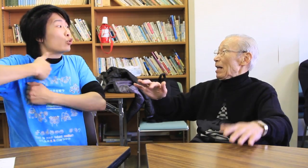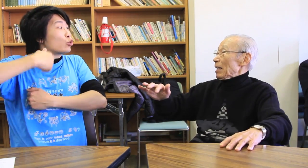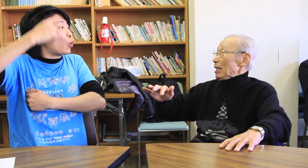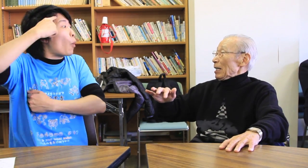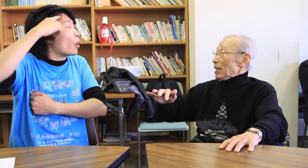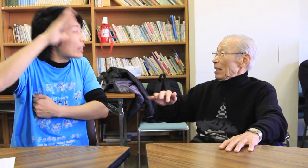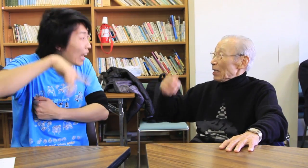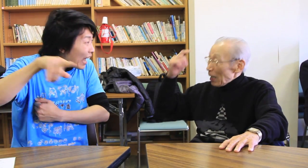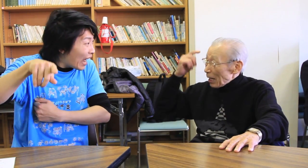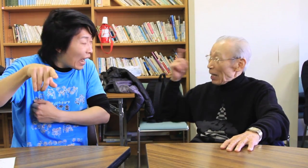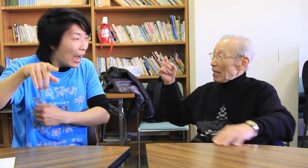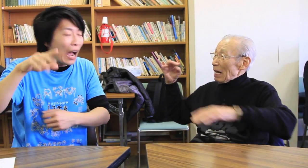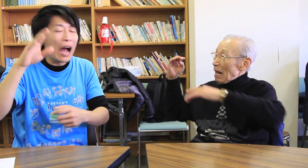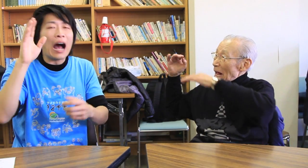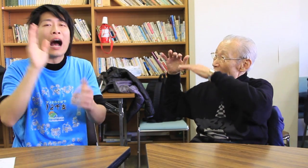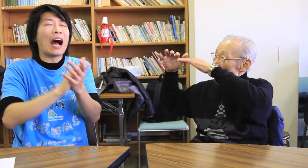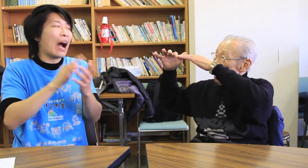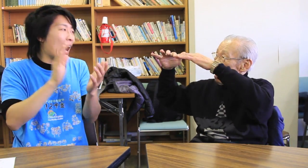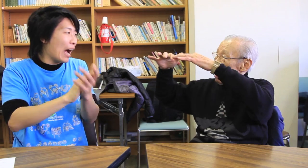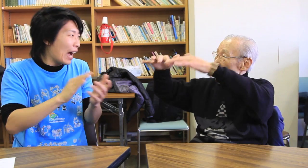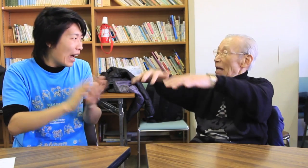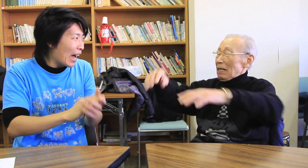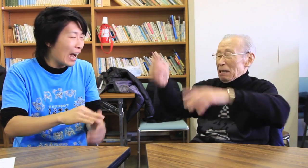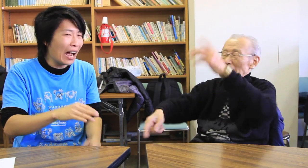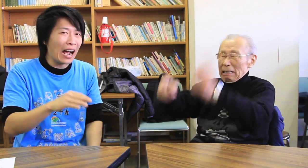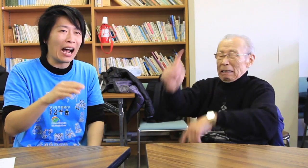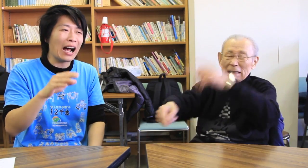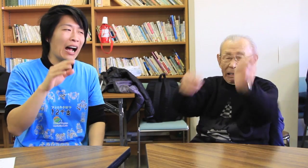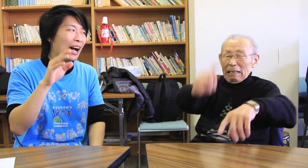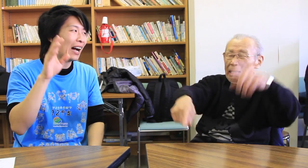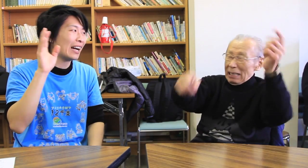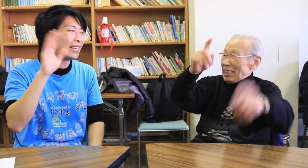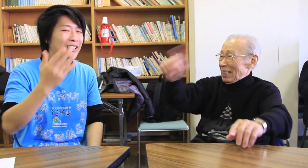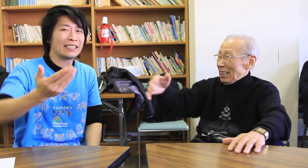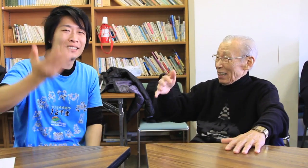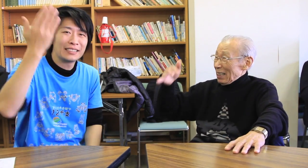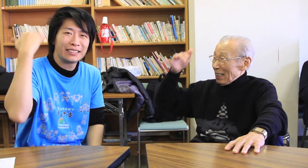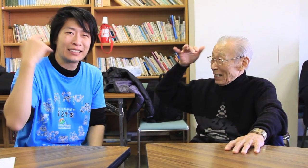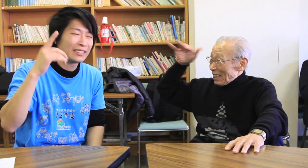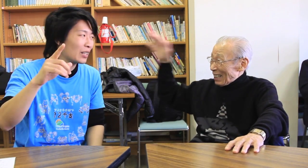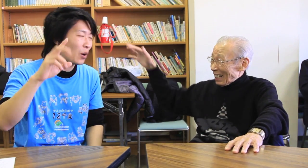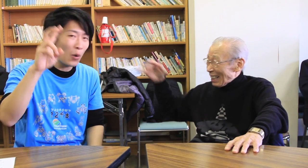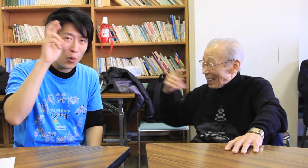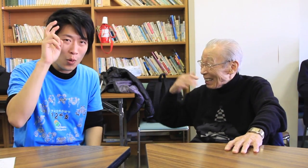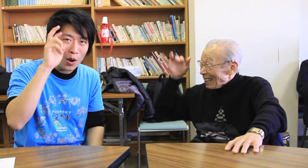Maybe the American bombers thought the Deaf school dorms were a military base...